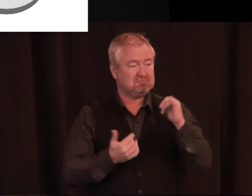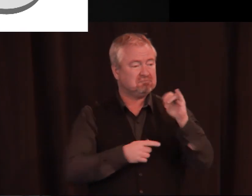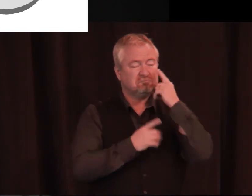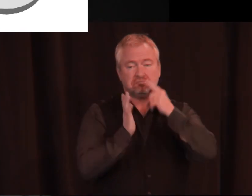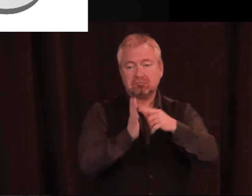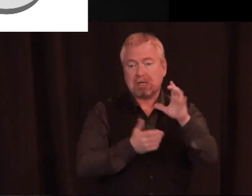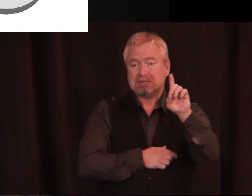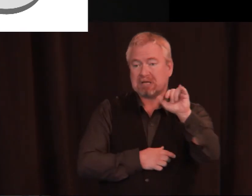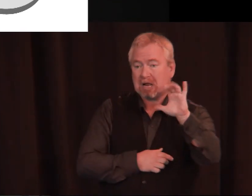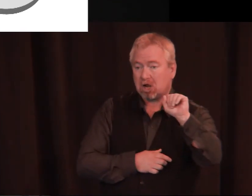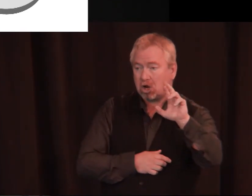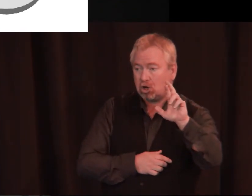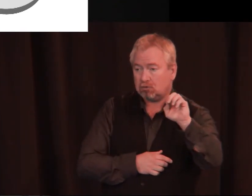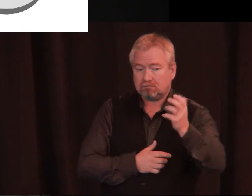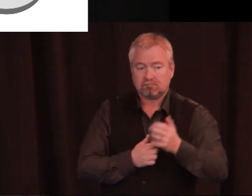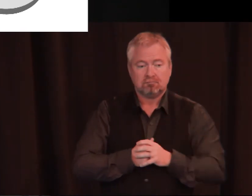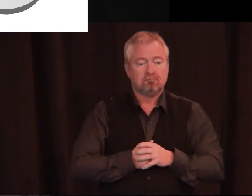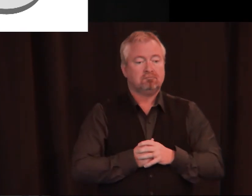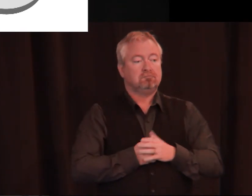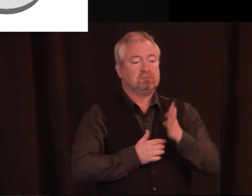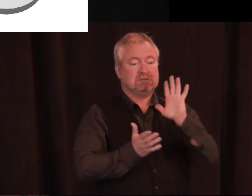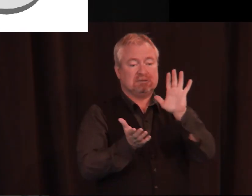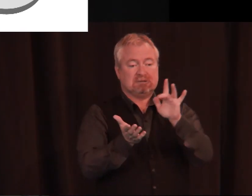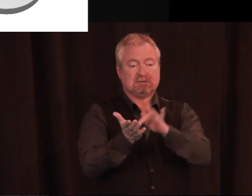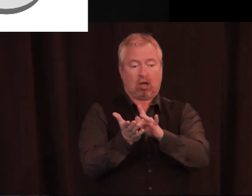sometimes at center-based programs for children with hearing loss,